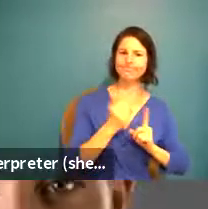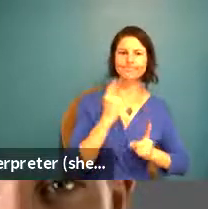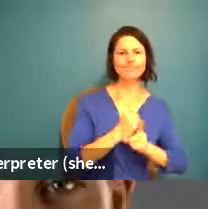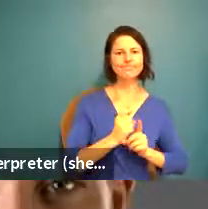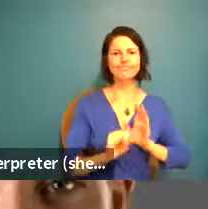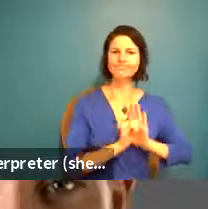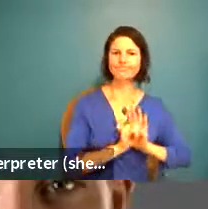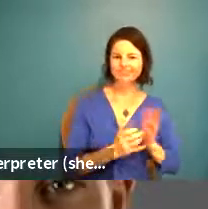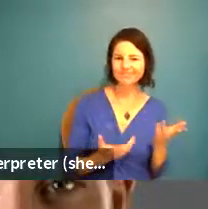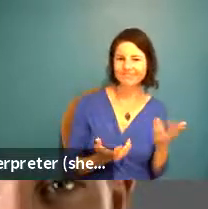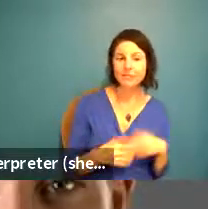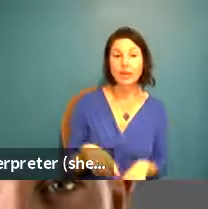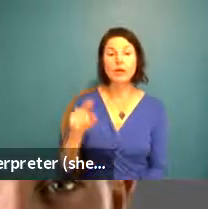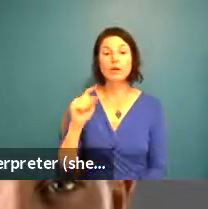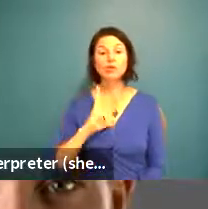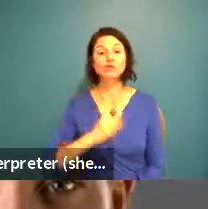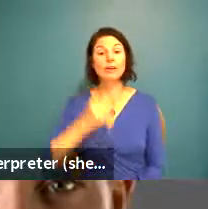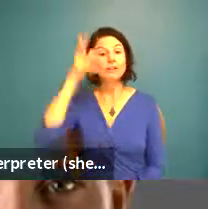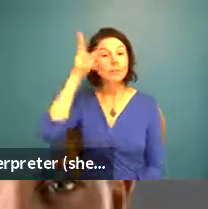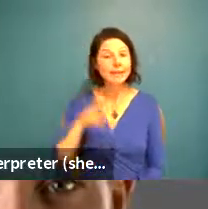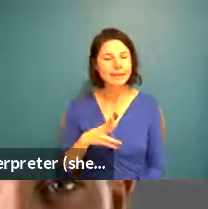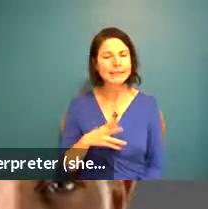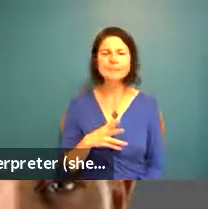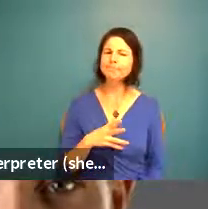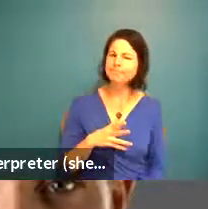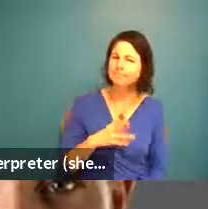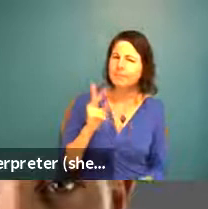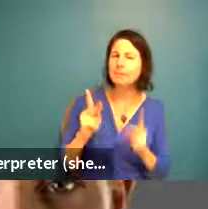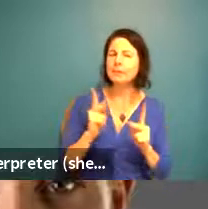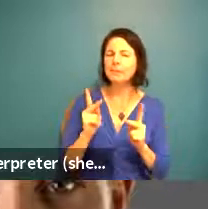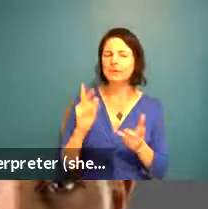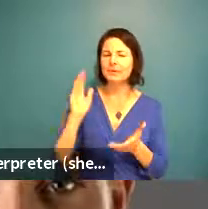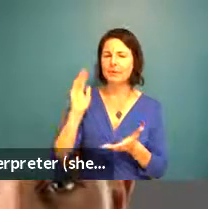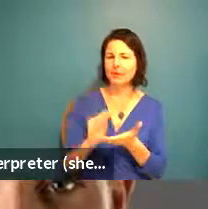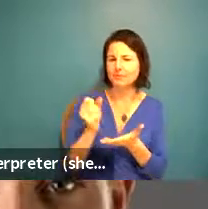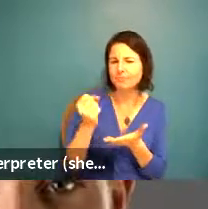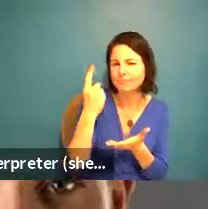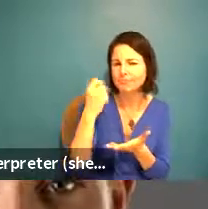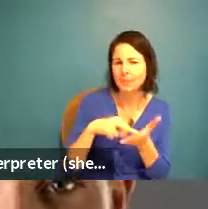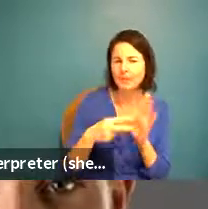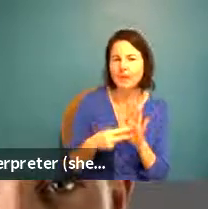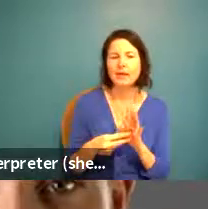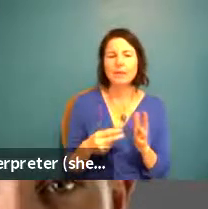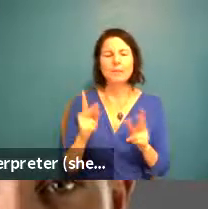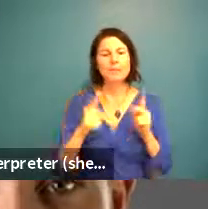Transgender men are not as well known, when people say the word transgender, they tend to think of trans women, but what people tend to